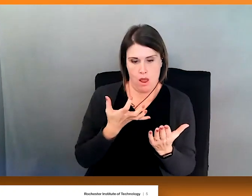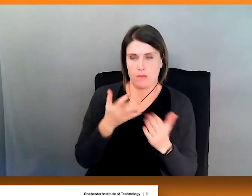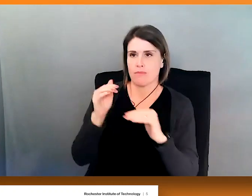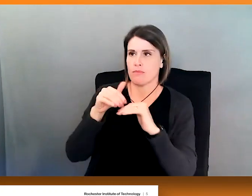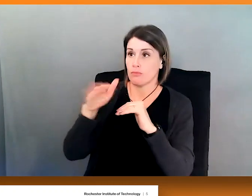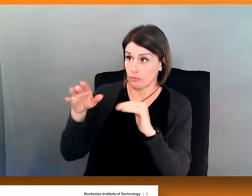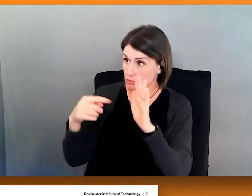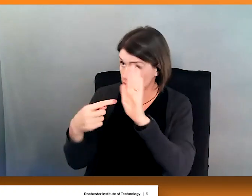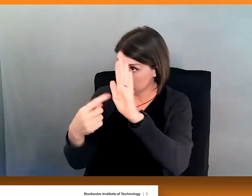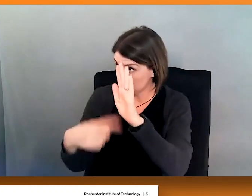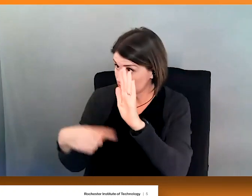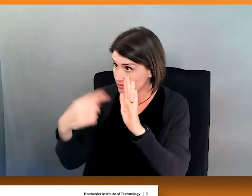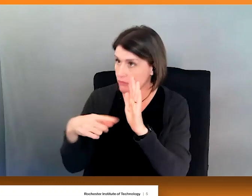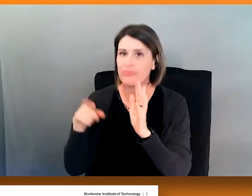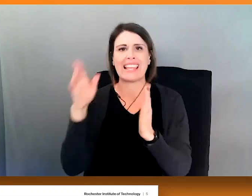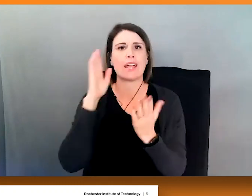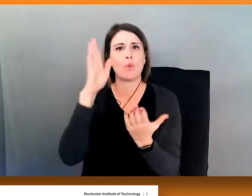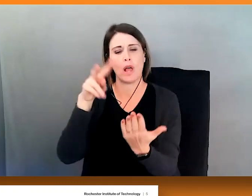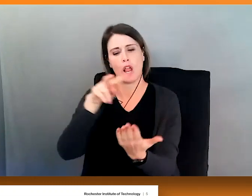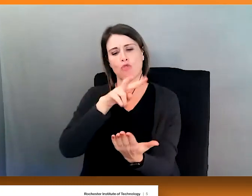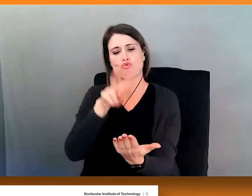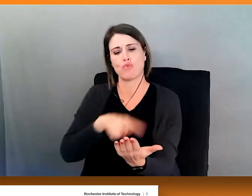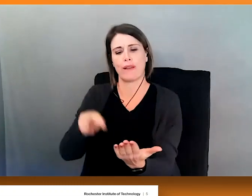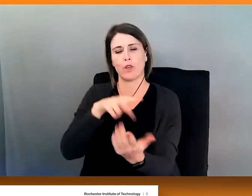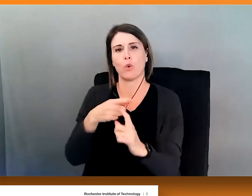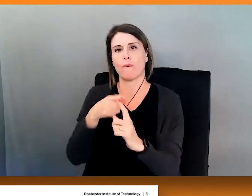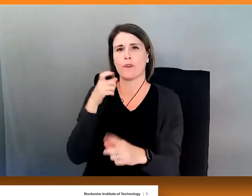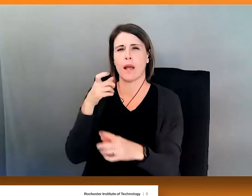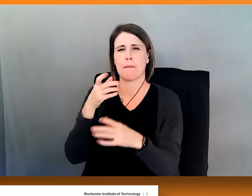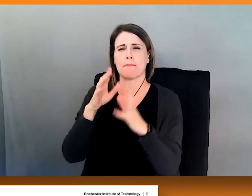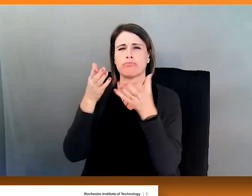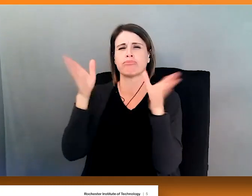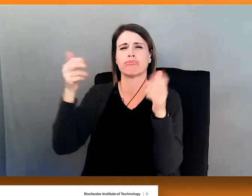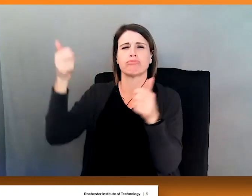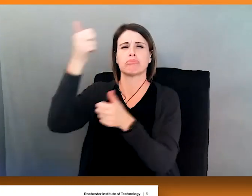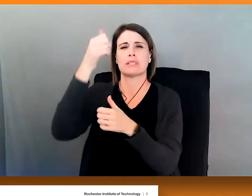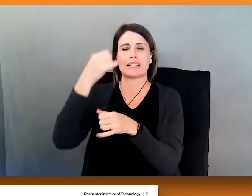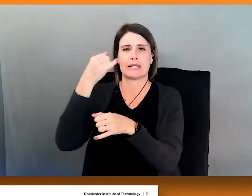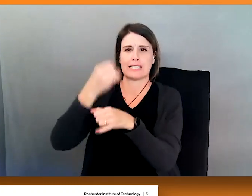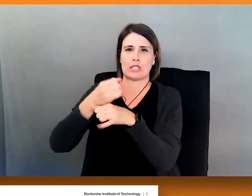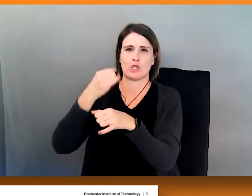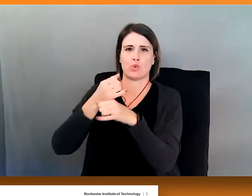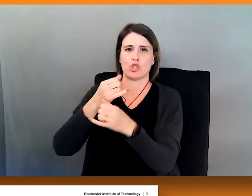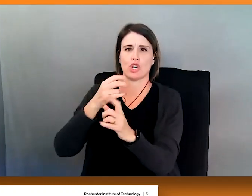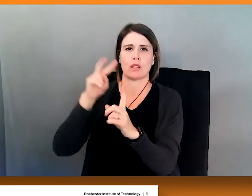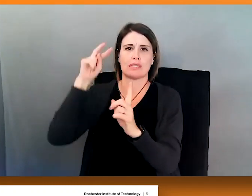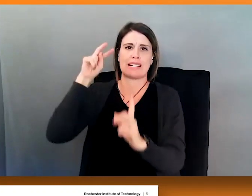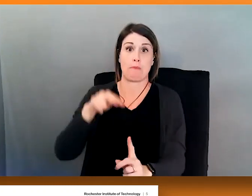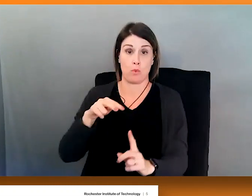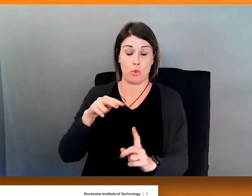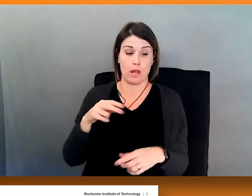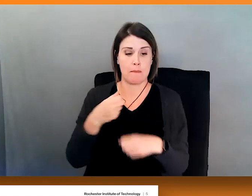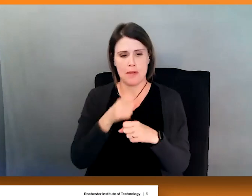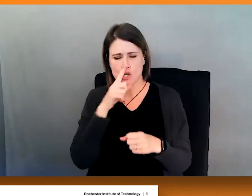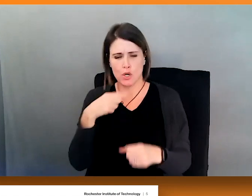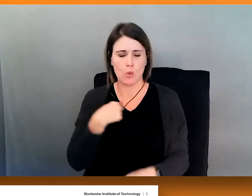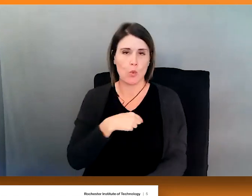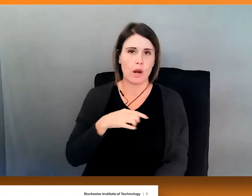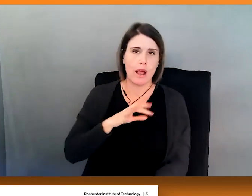because he can review the solicitation from an institutional standpoint. He can help make sure that we're eligible, all those things.